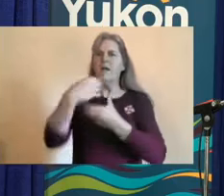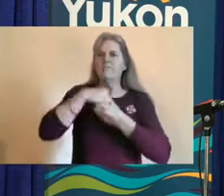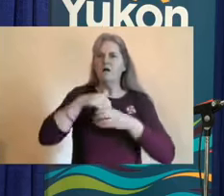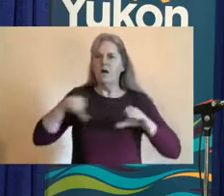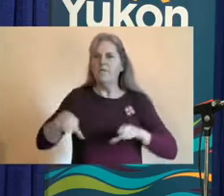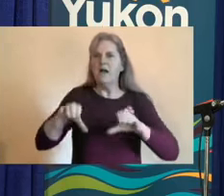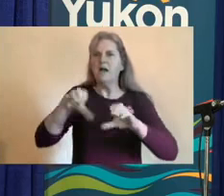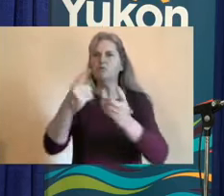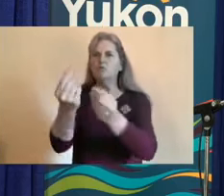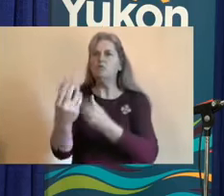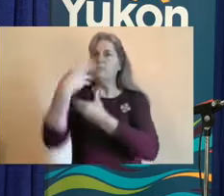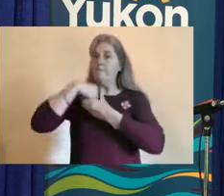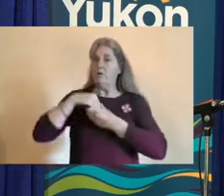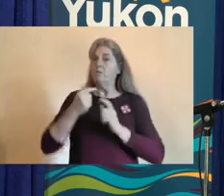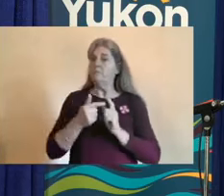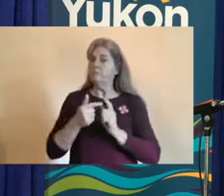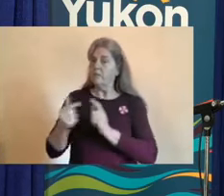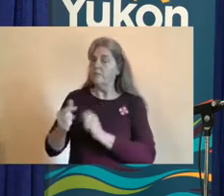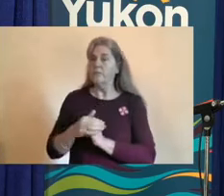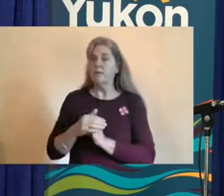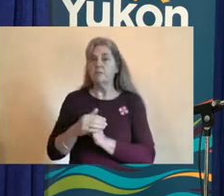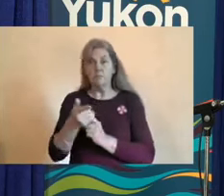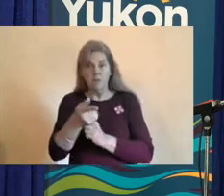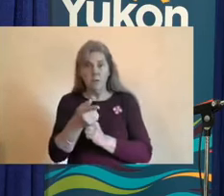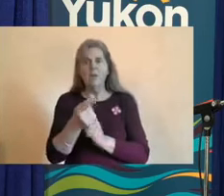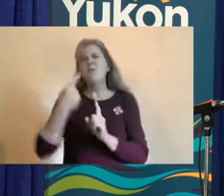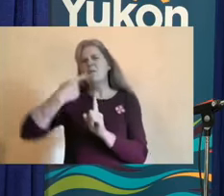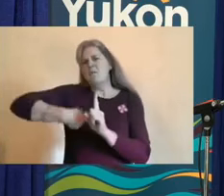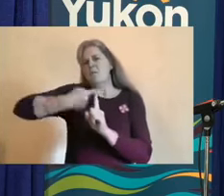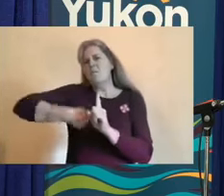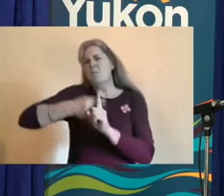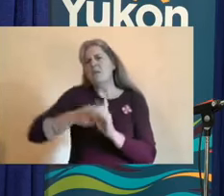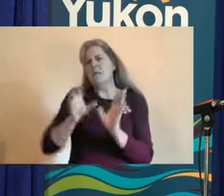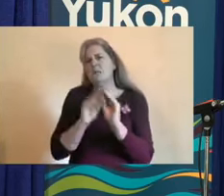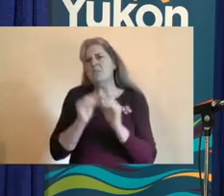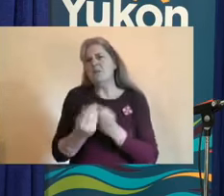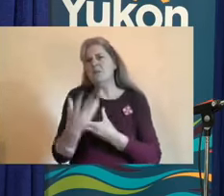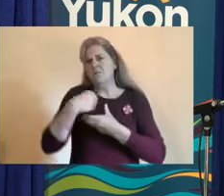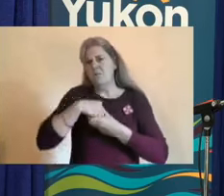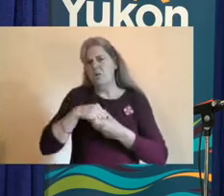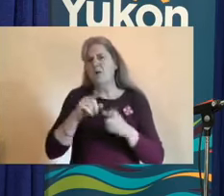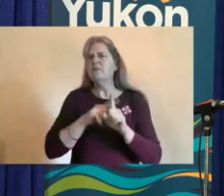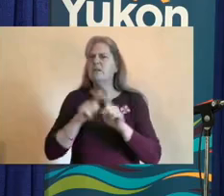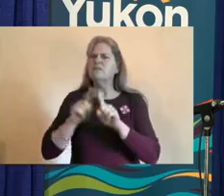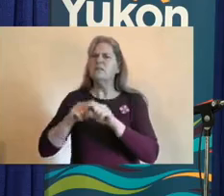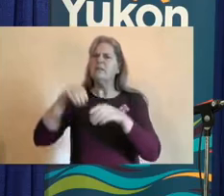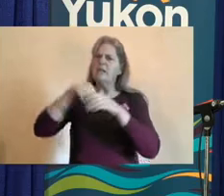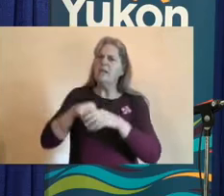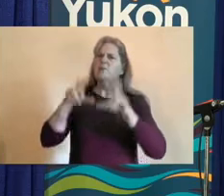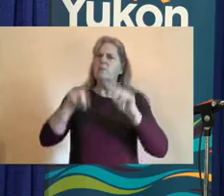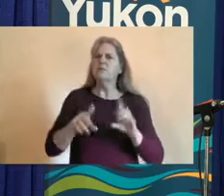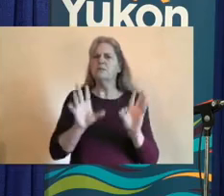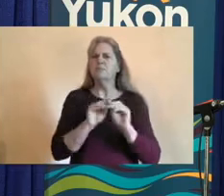Panelists will be asked to attend monthly virtual meetings and a several in person meetings as well.